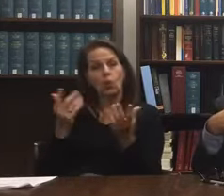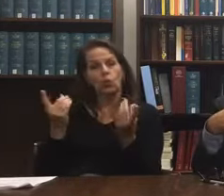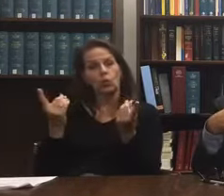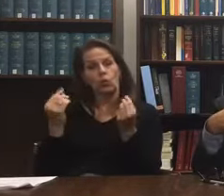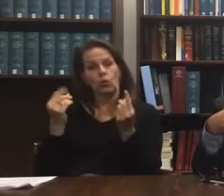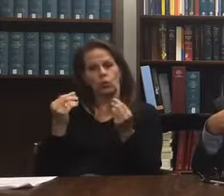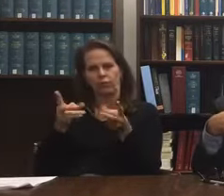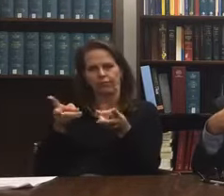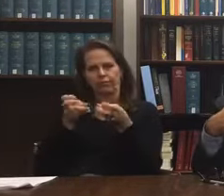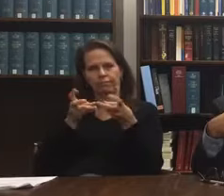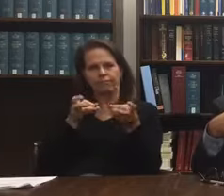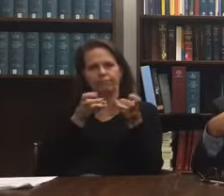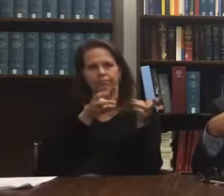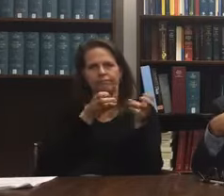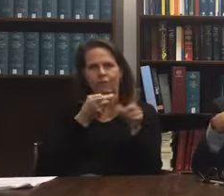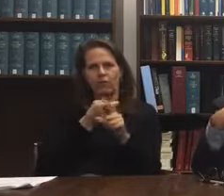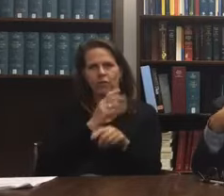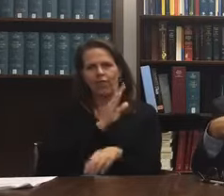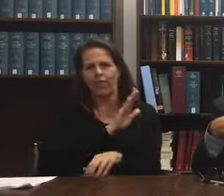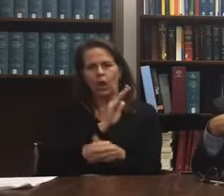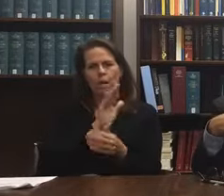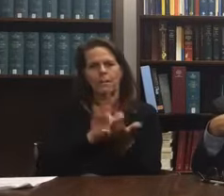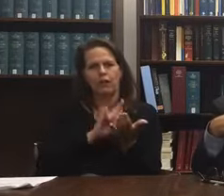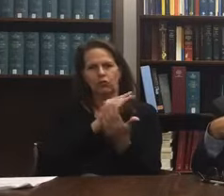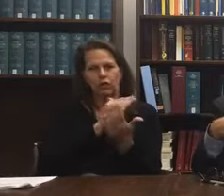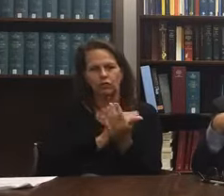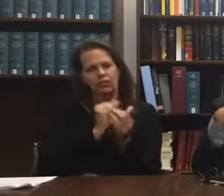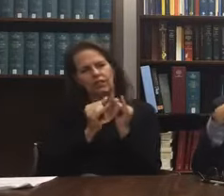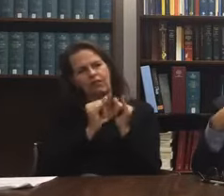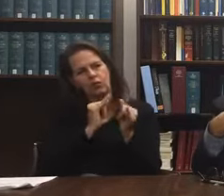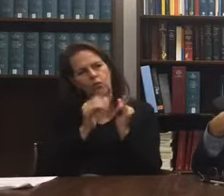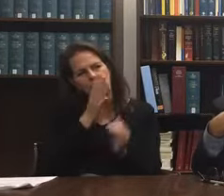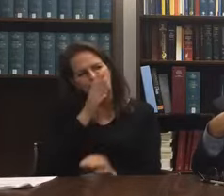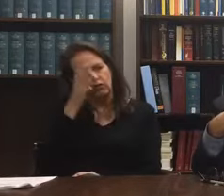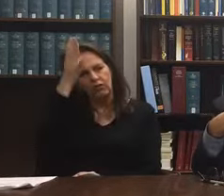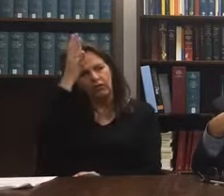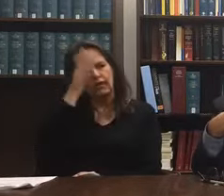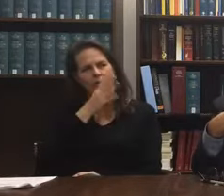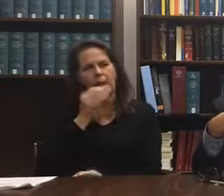from the records and in interviewing the parent and we make sure the letter is